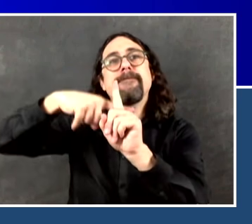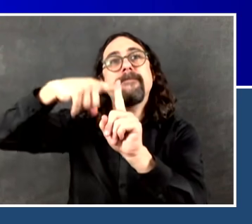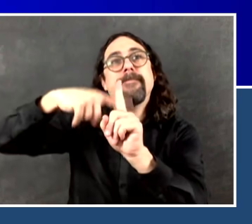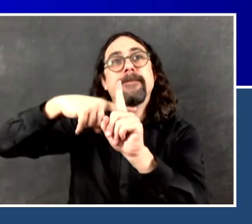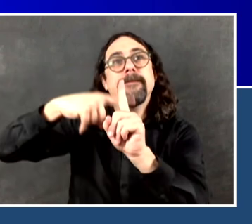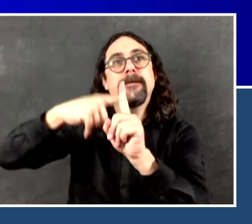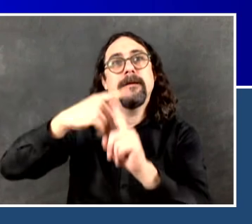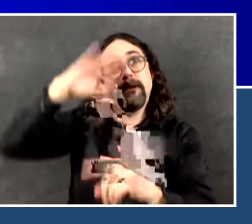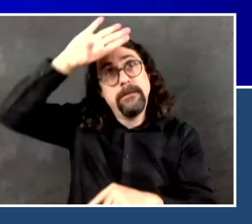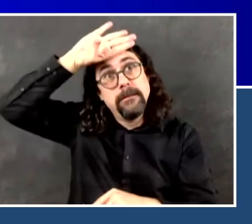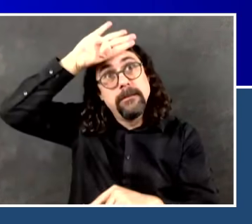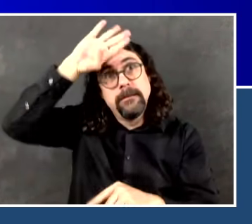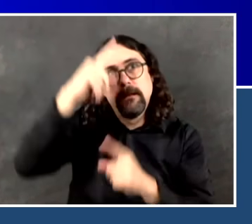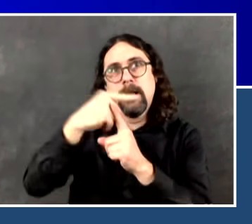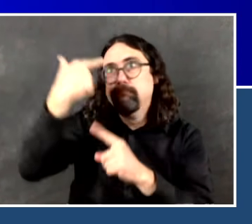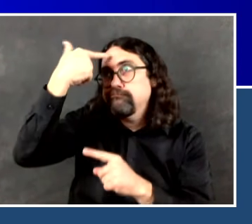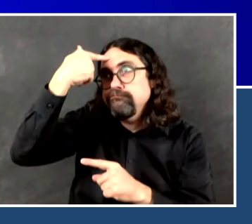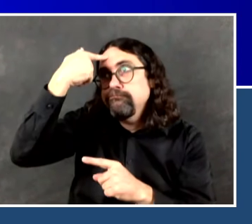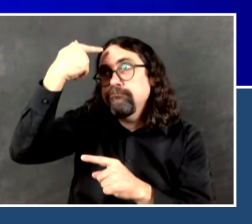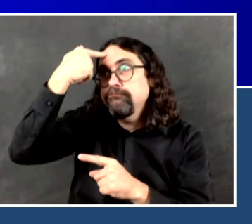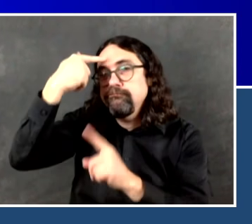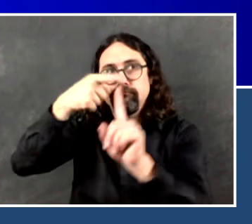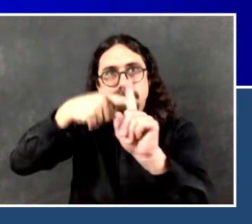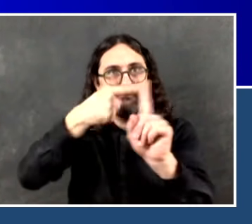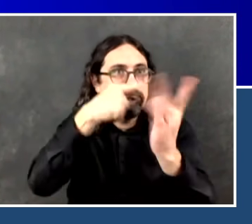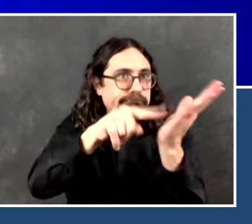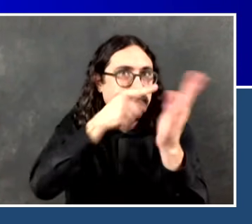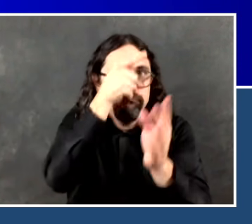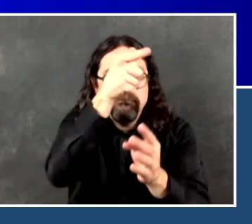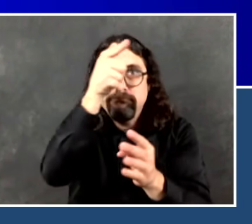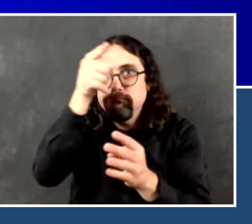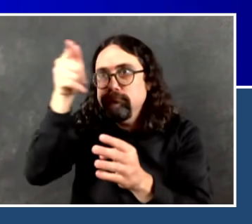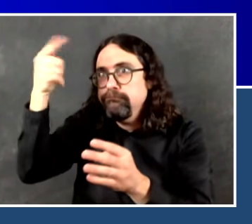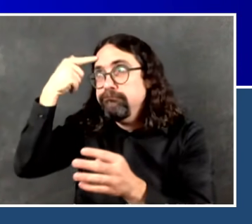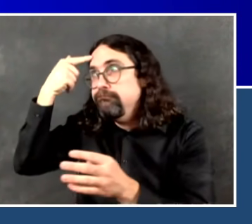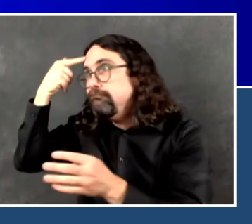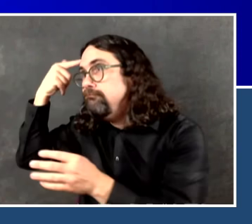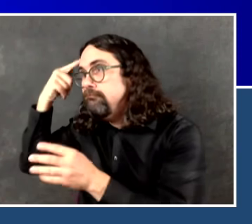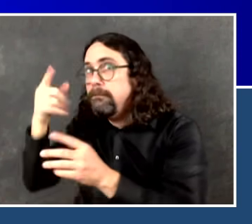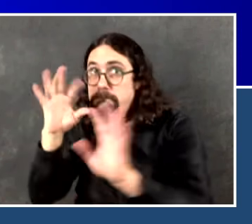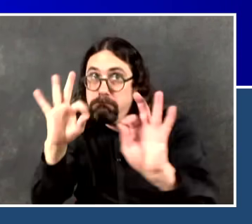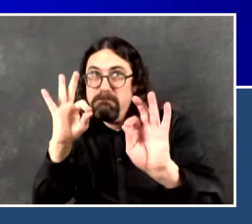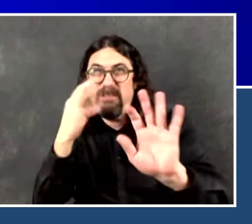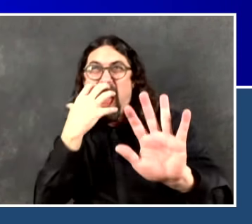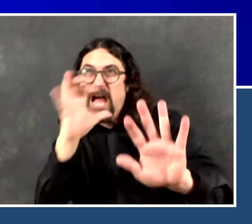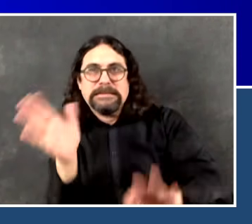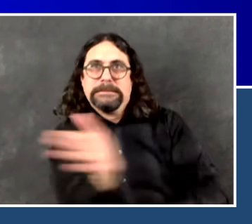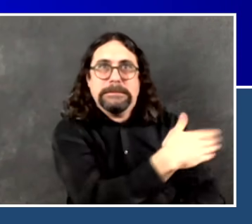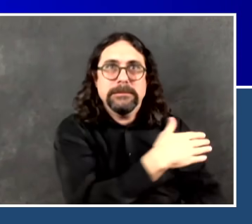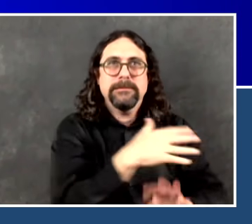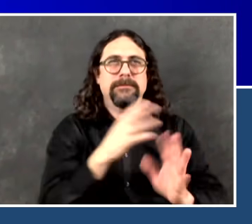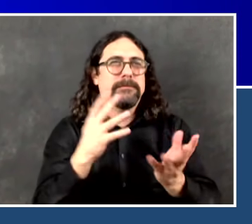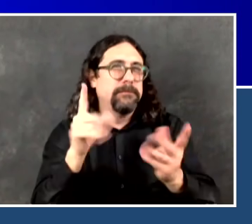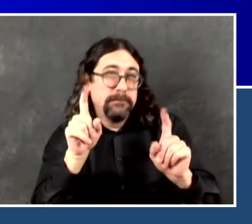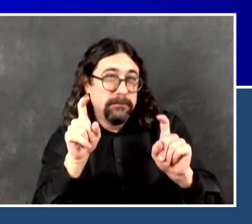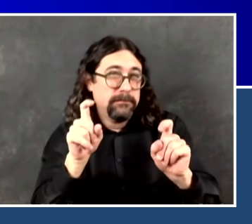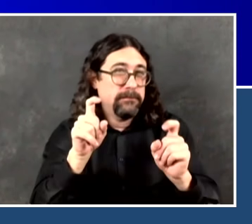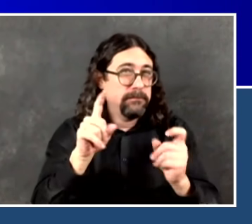REGULAR BASIS? WHERE? HOW? IT'S A CLEARLY POWERFUL TOOL. THEFY ITU OR